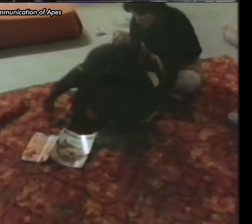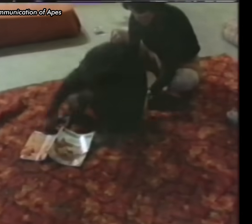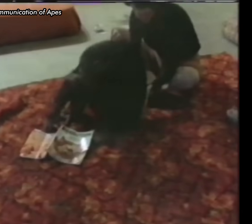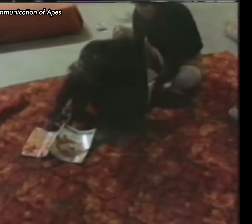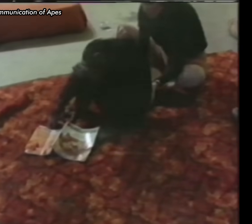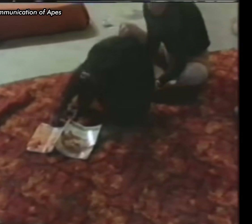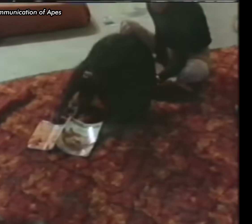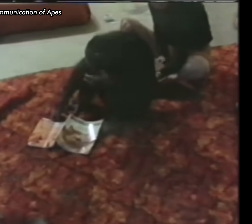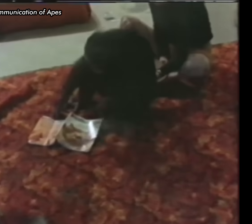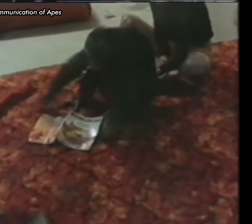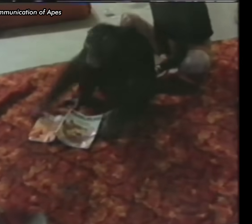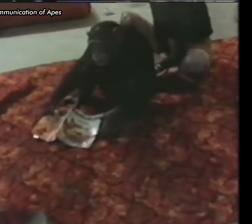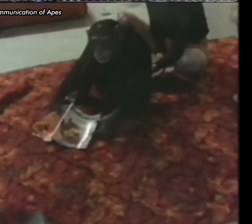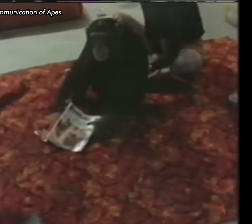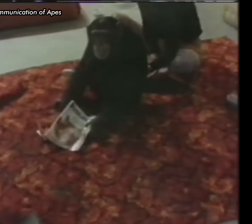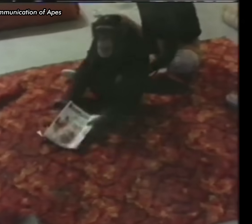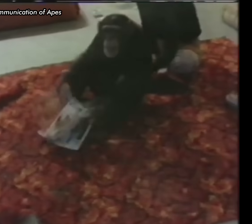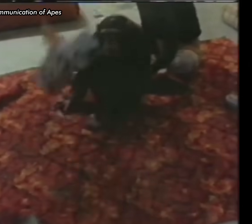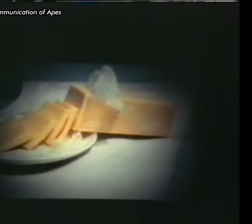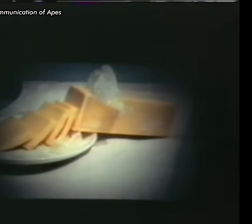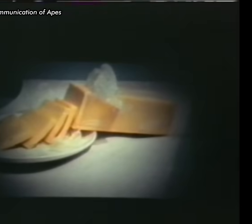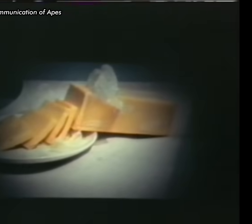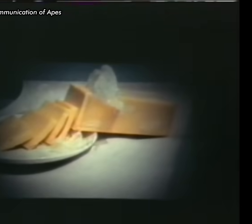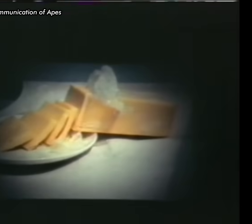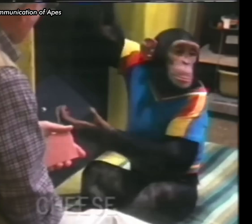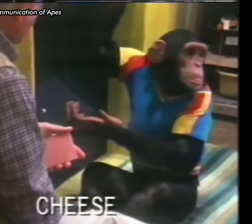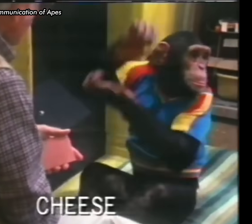We can teach apes to do these things; we can teach apes language.